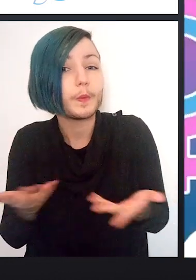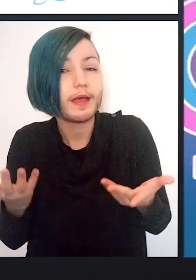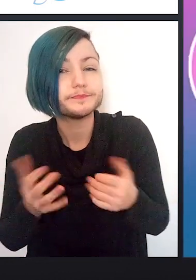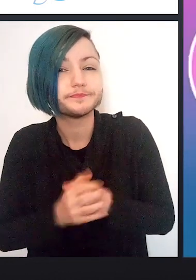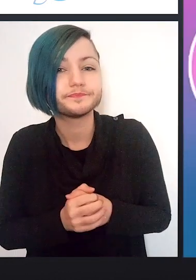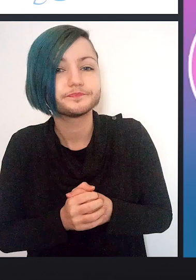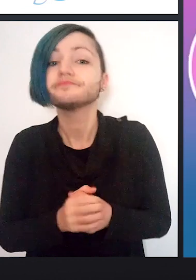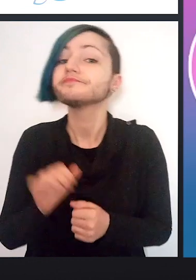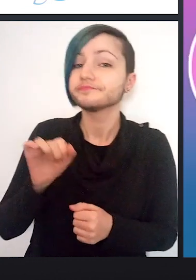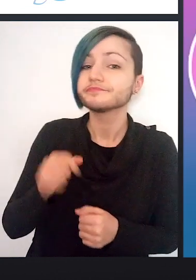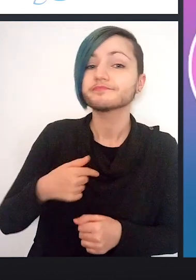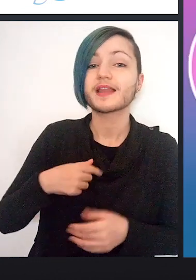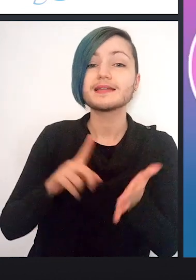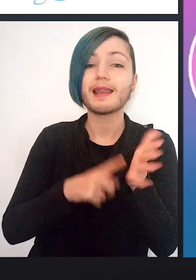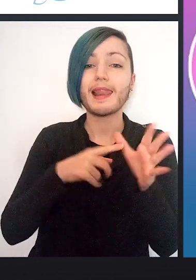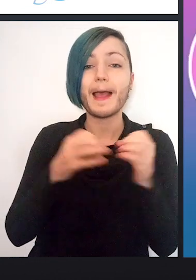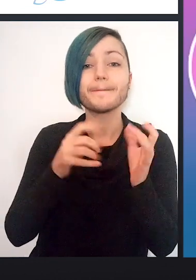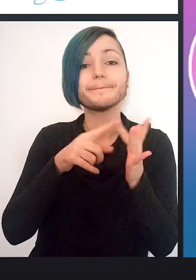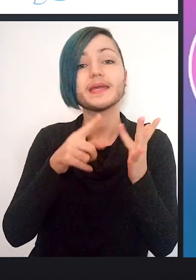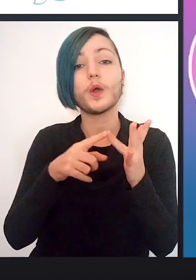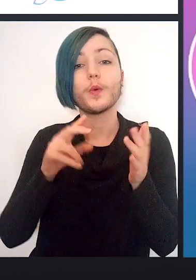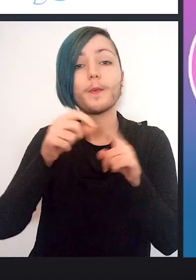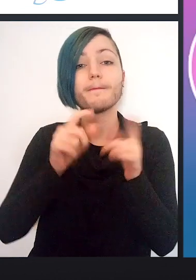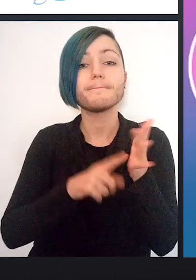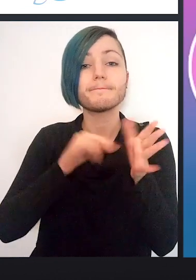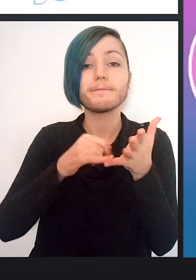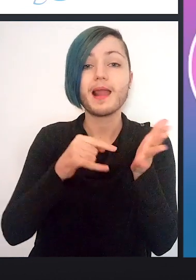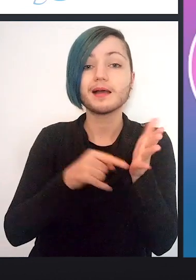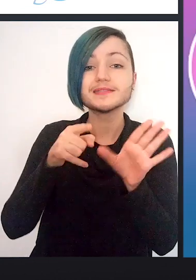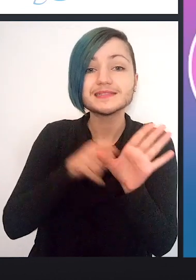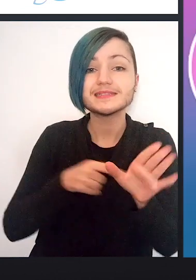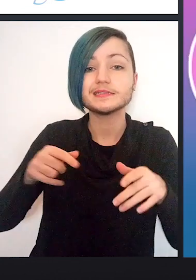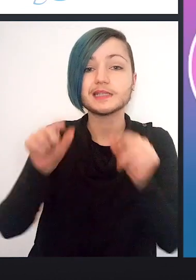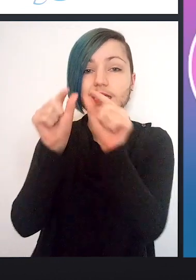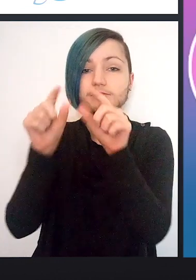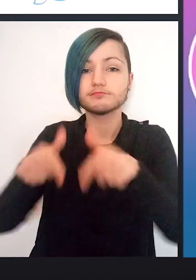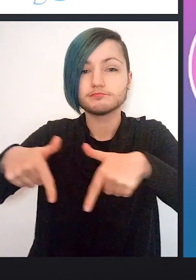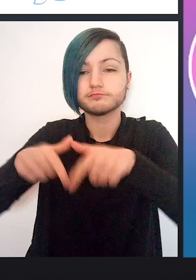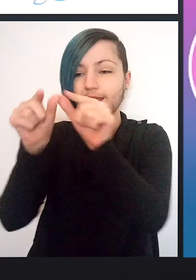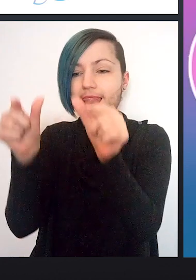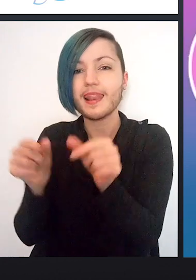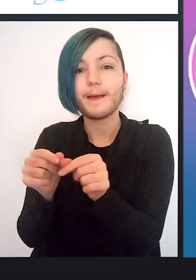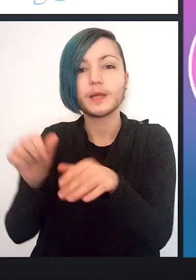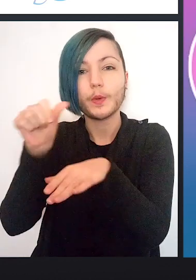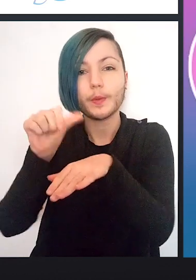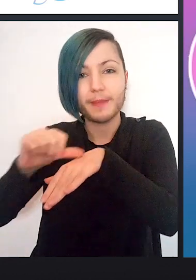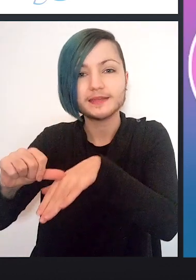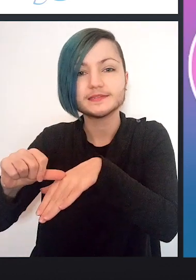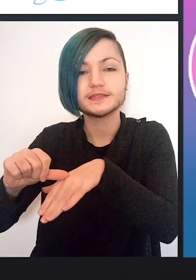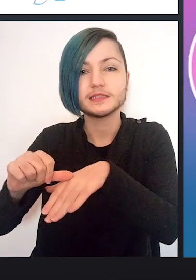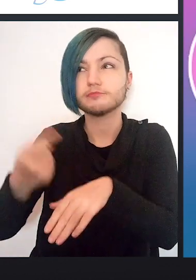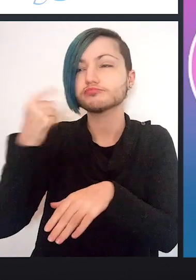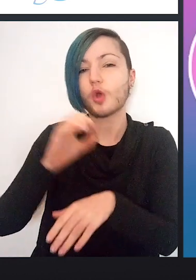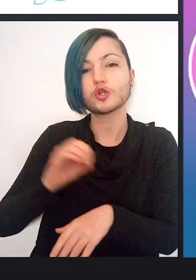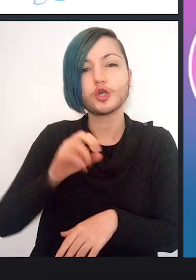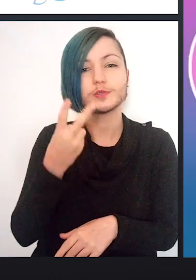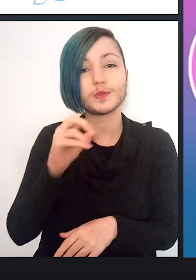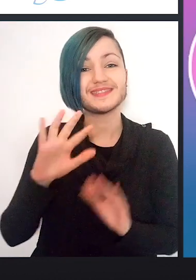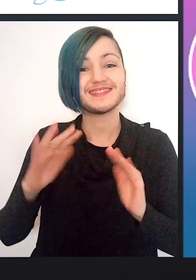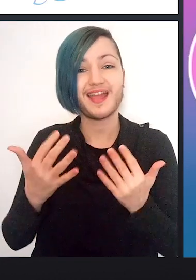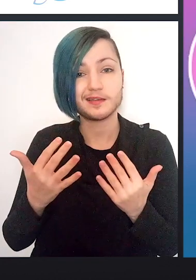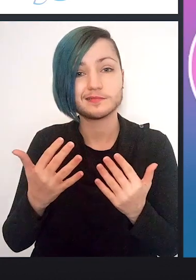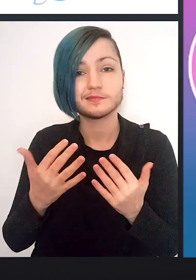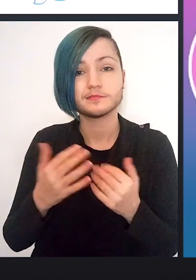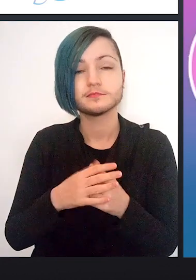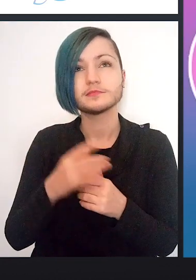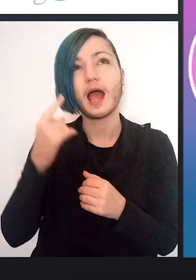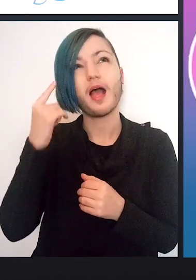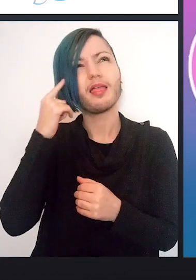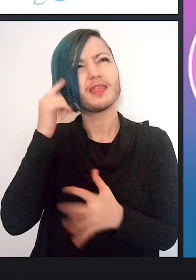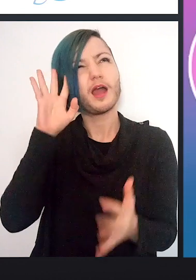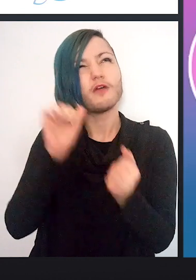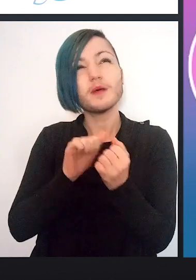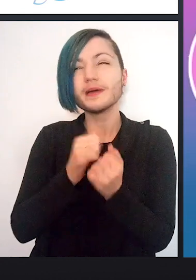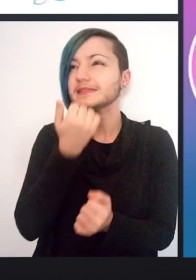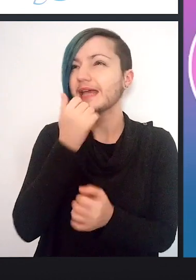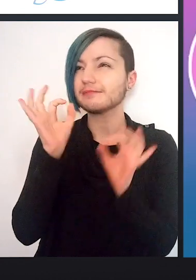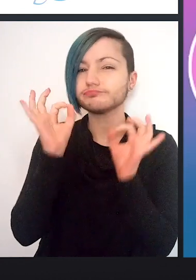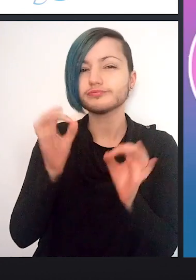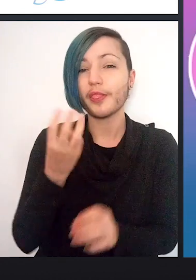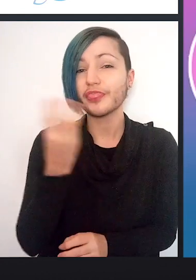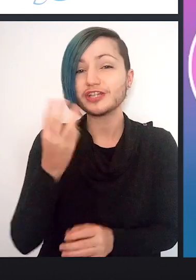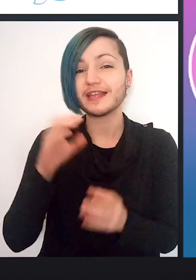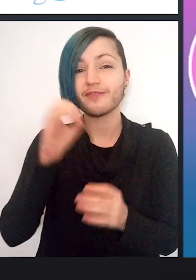Yes, I had a labiaplasty in October 2010 and if memory serves me well it was the 13th. So quite a